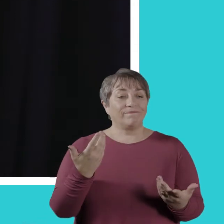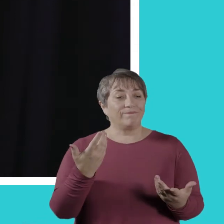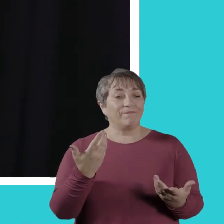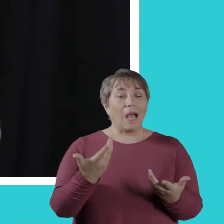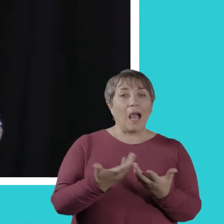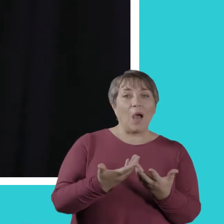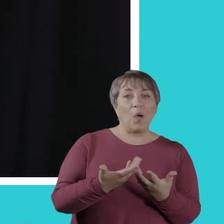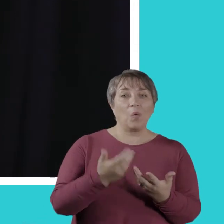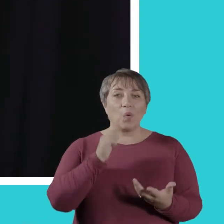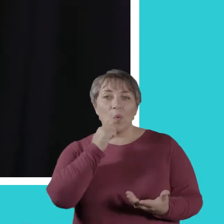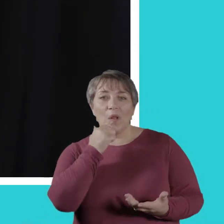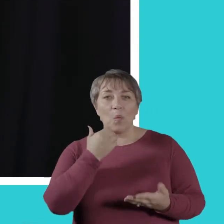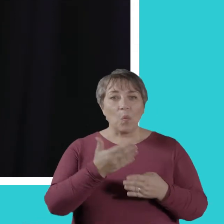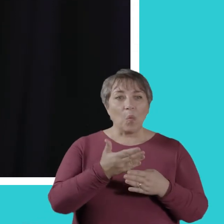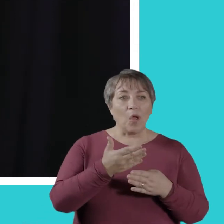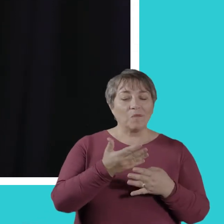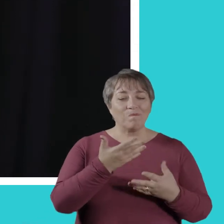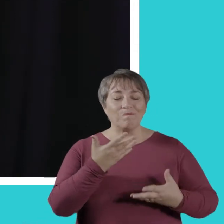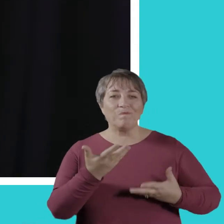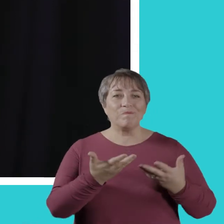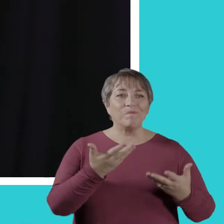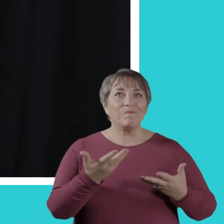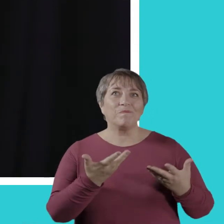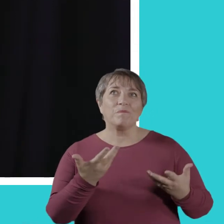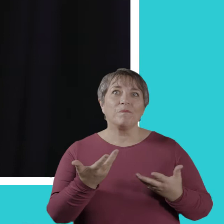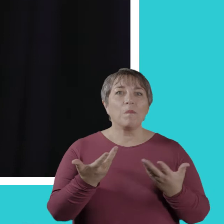We're going to be talking today it's all about how we work to build build a culture